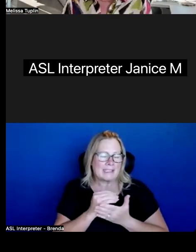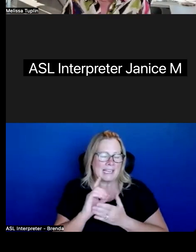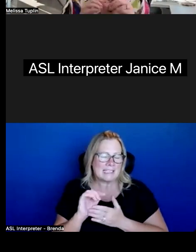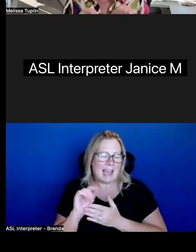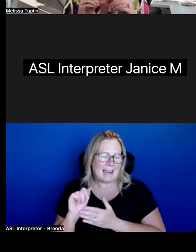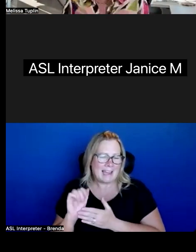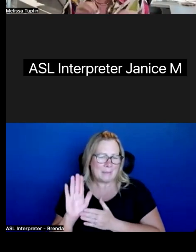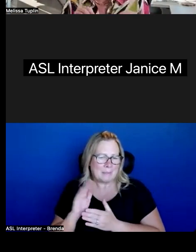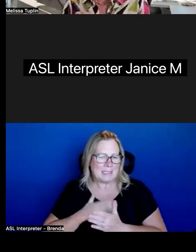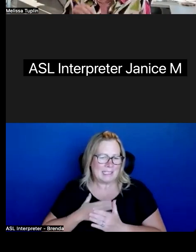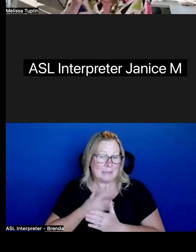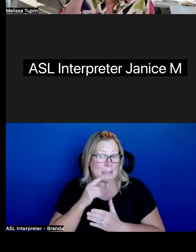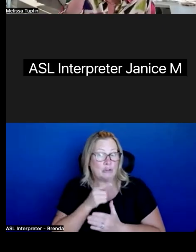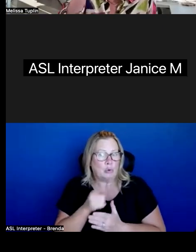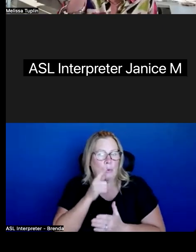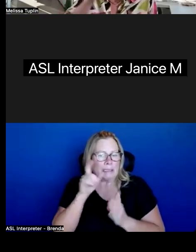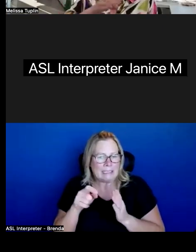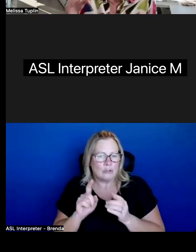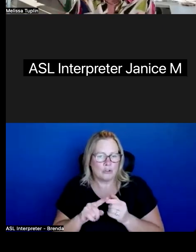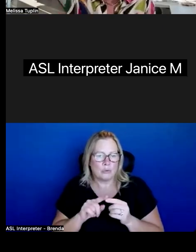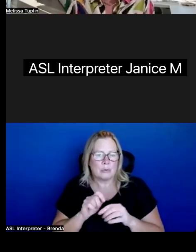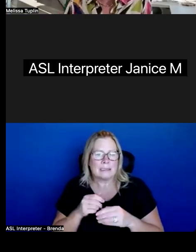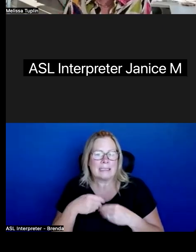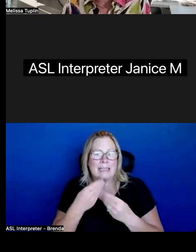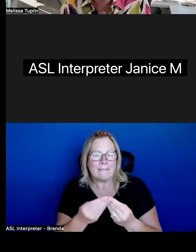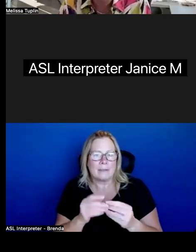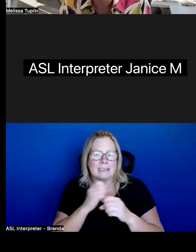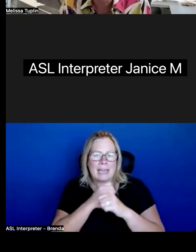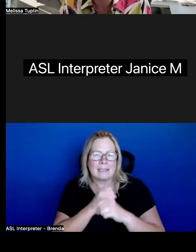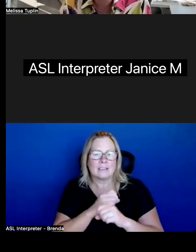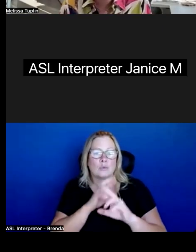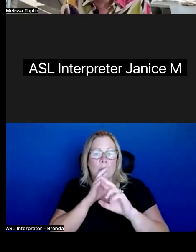because you will still need to submit a statistical form for your reporting.